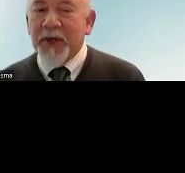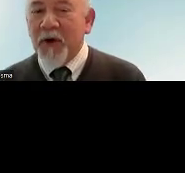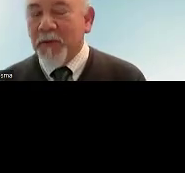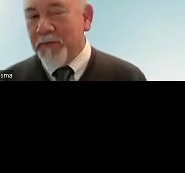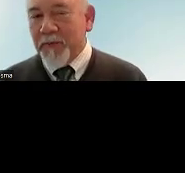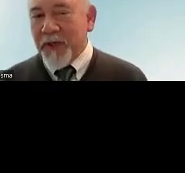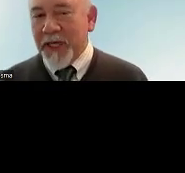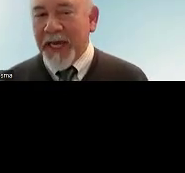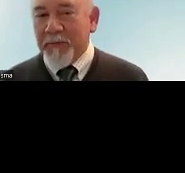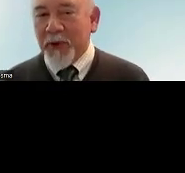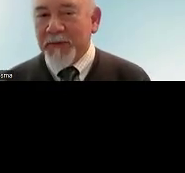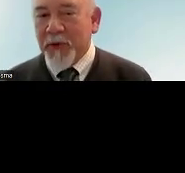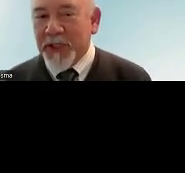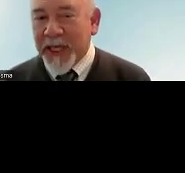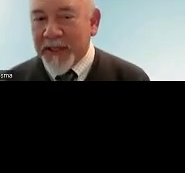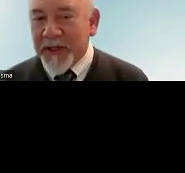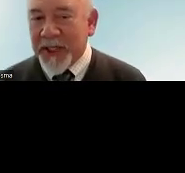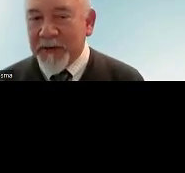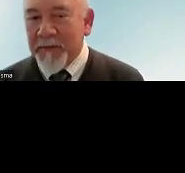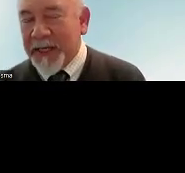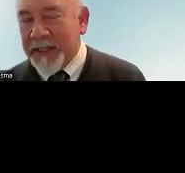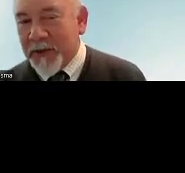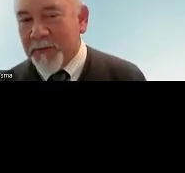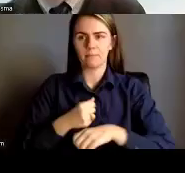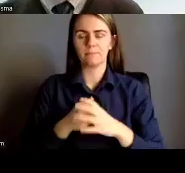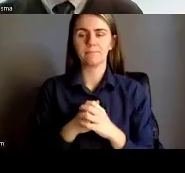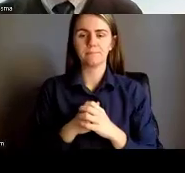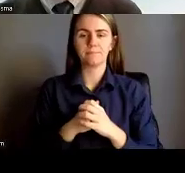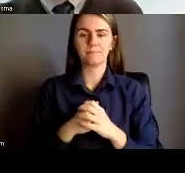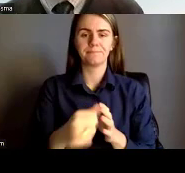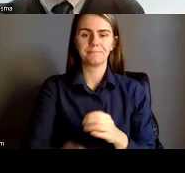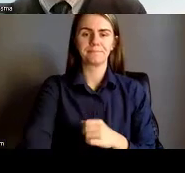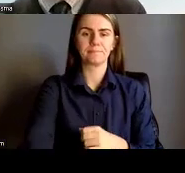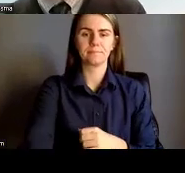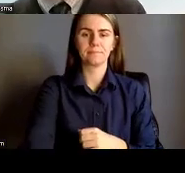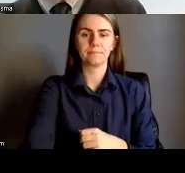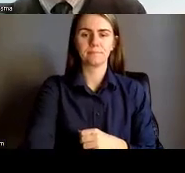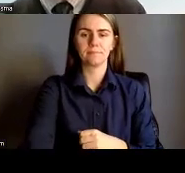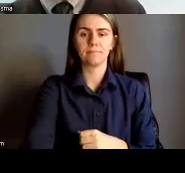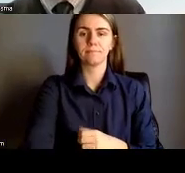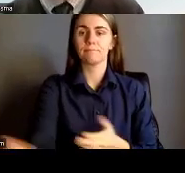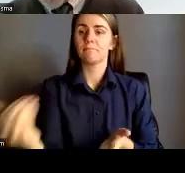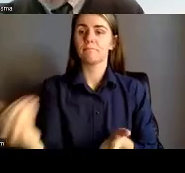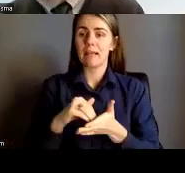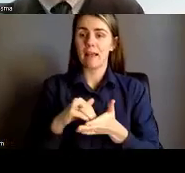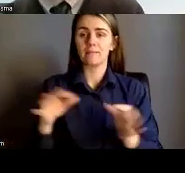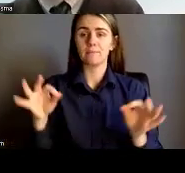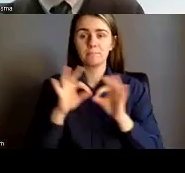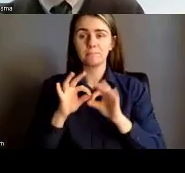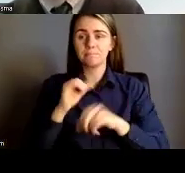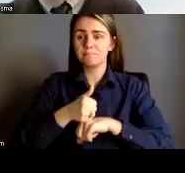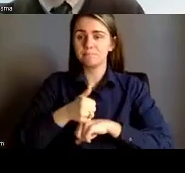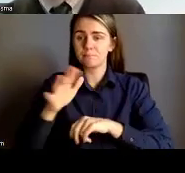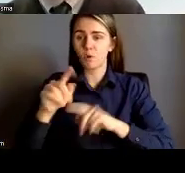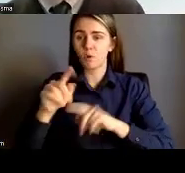So again, put together your team. I told you about the NIH Extramural Team. Well, you have your own team, and one of the team members